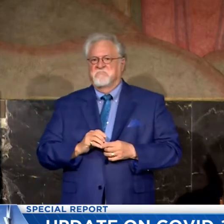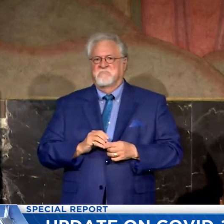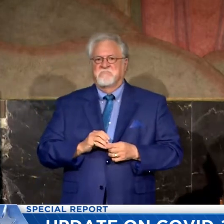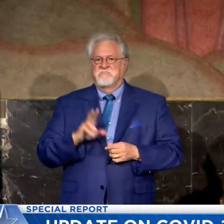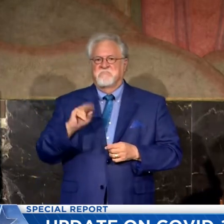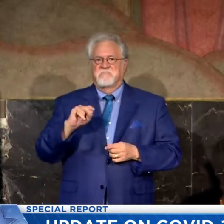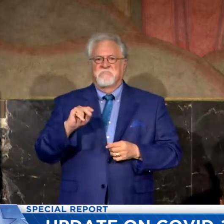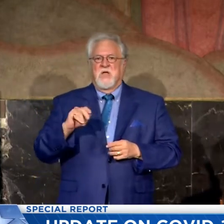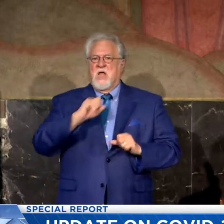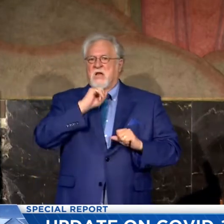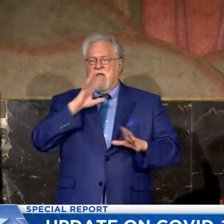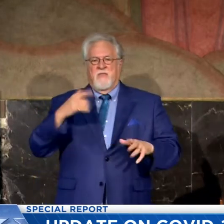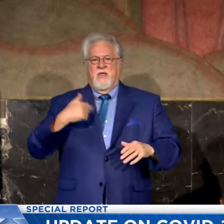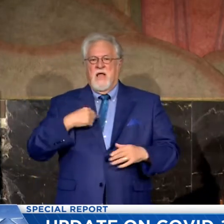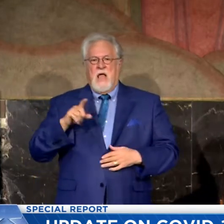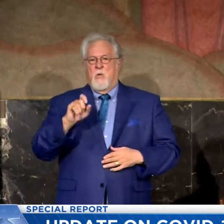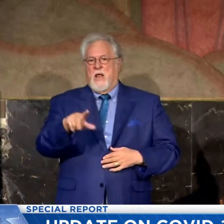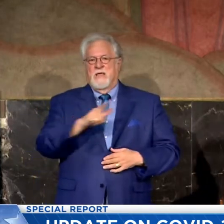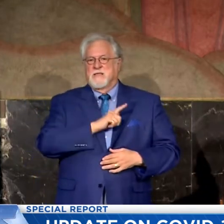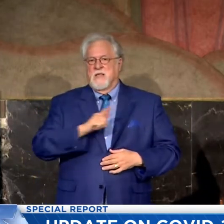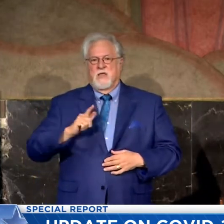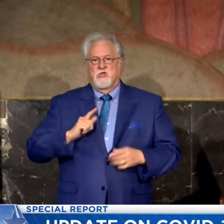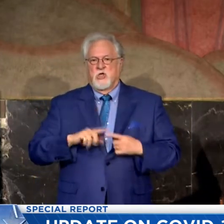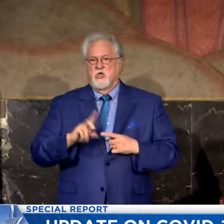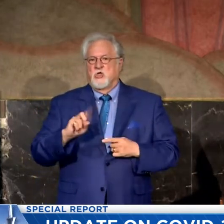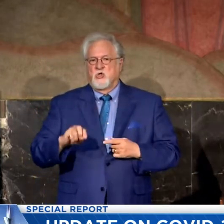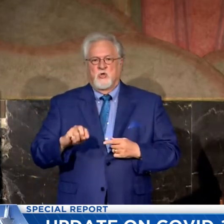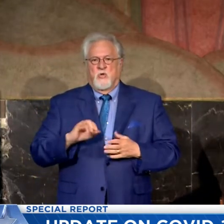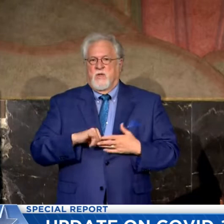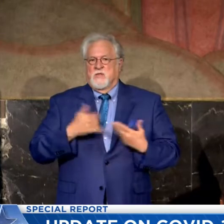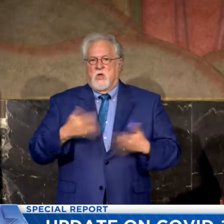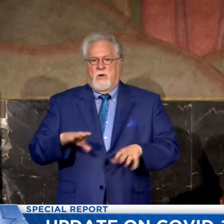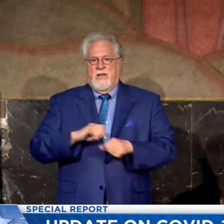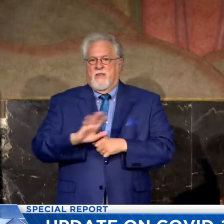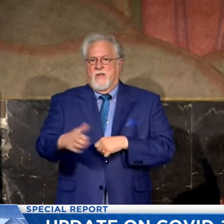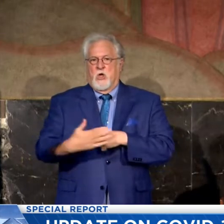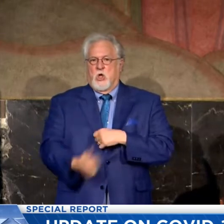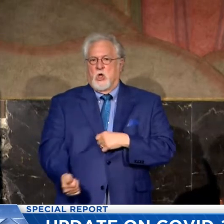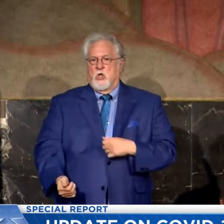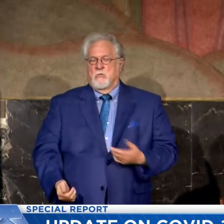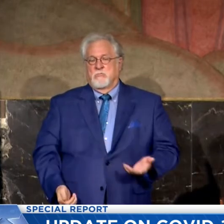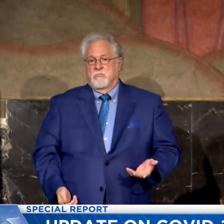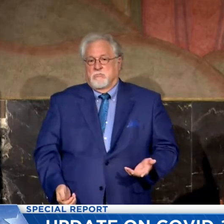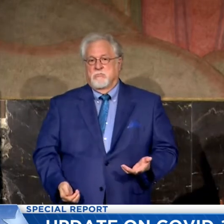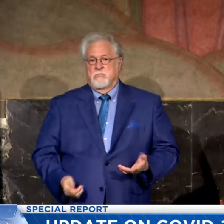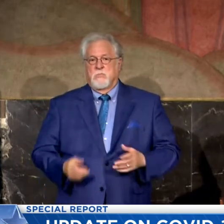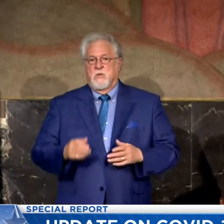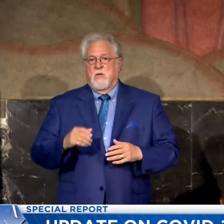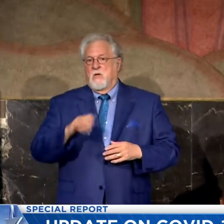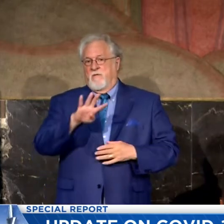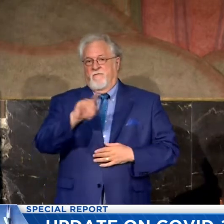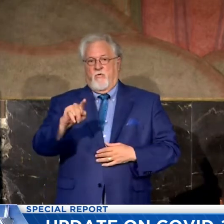THEY DID TRY TO CALL ME TODAY. JUST TO BE CLEAR, YOU'RE NOT PLANNING ON CALLING.